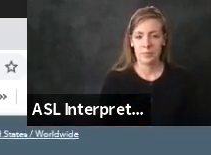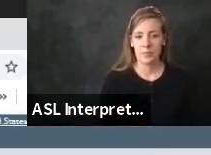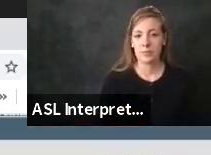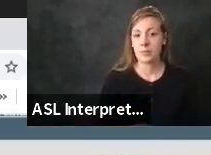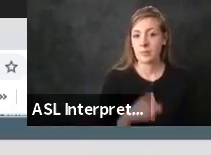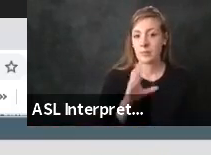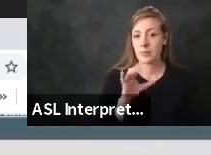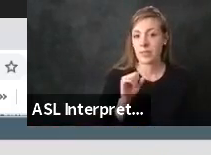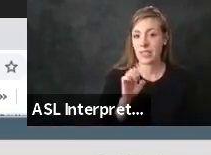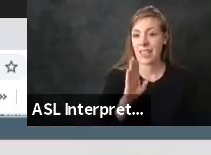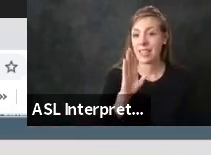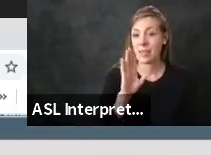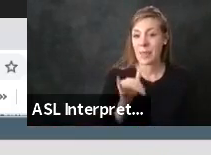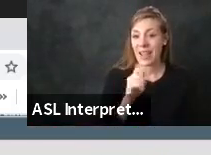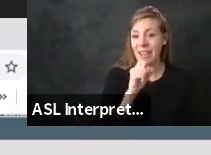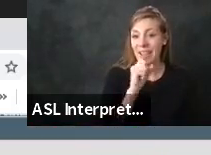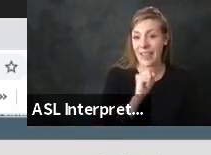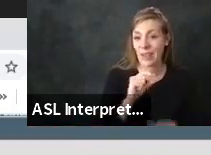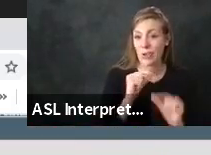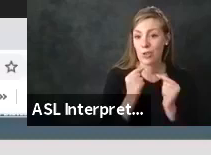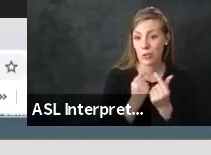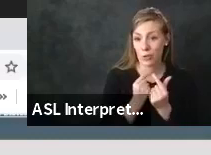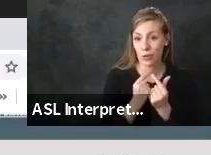This is looking at Sonoma County cases by